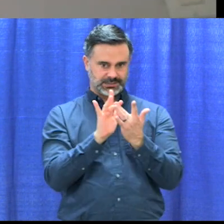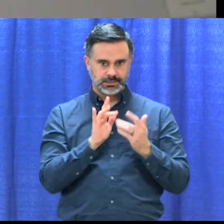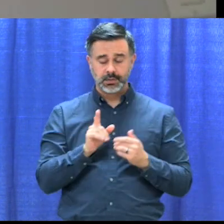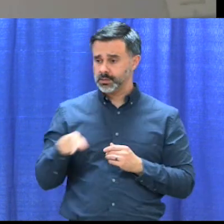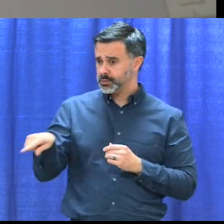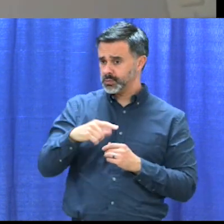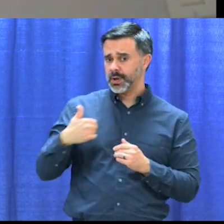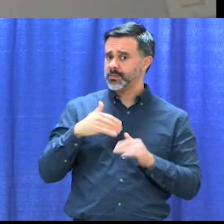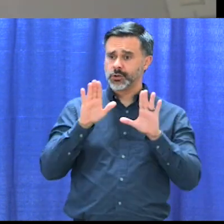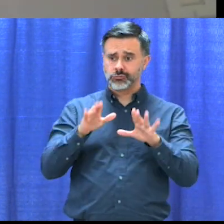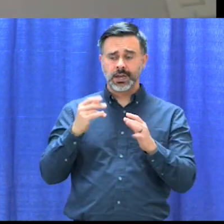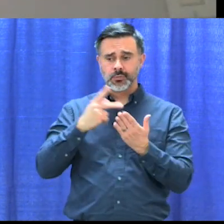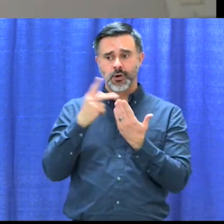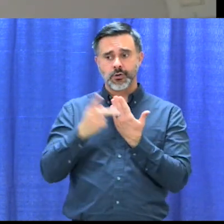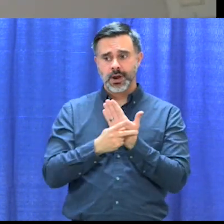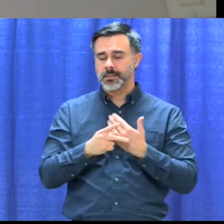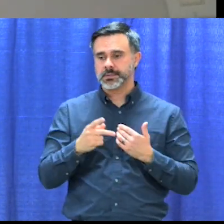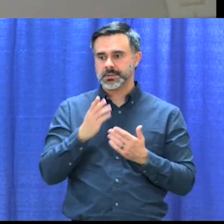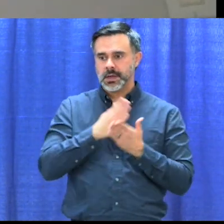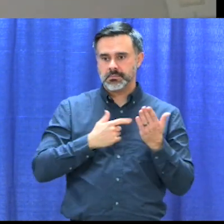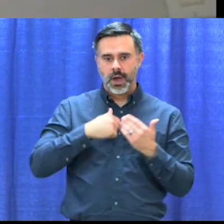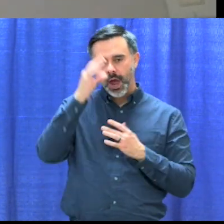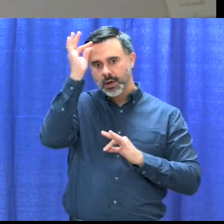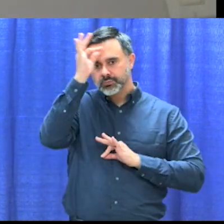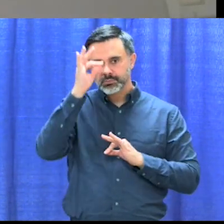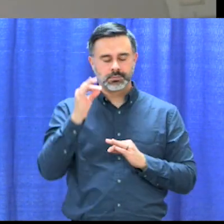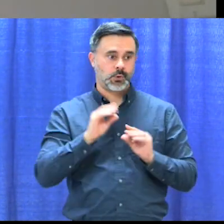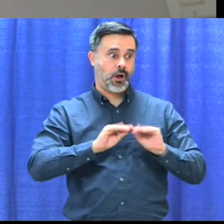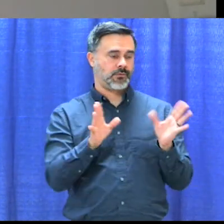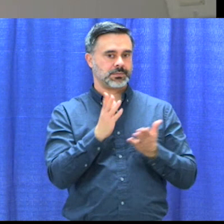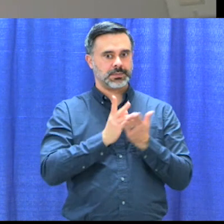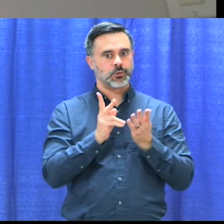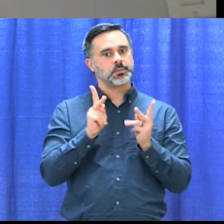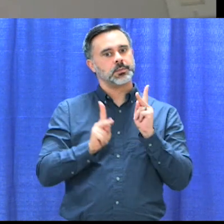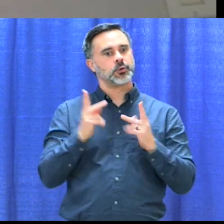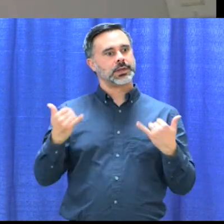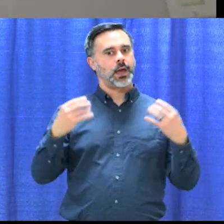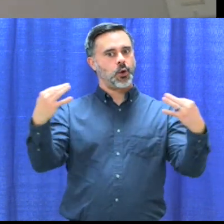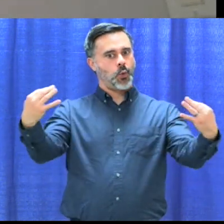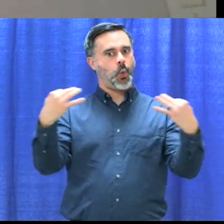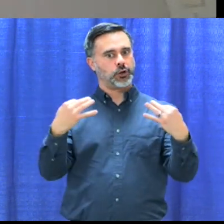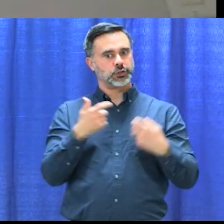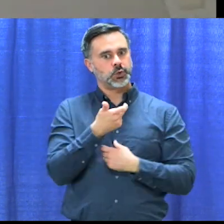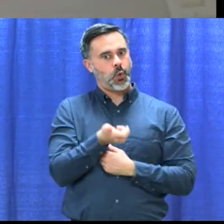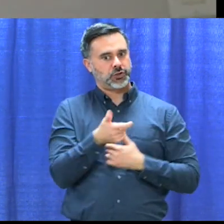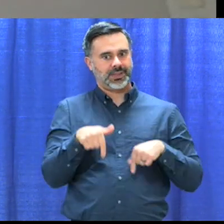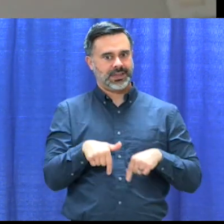I didn't even know about but clearly neither did the people who are watching because they're asking why they don't know about them.